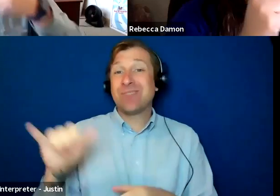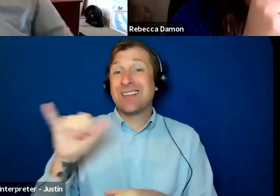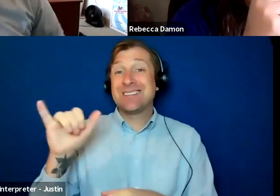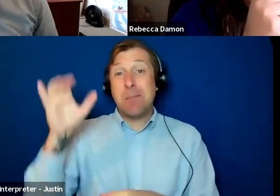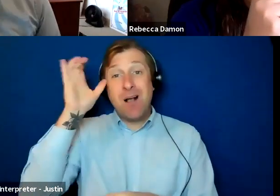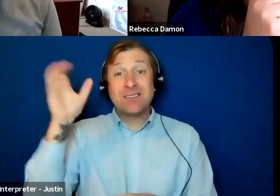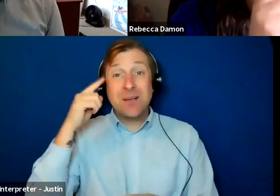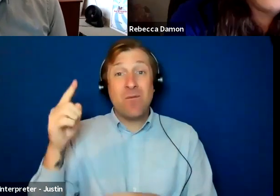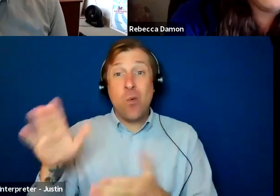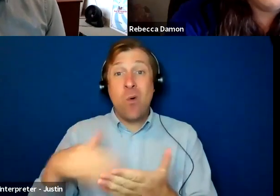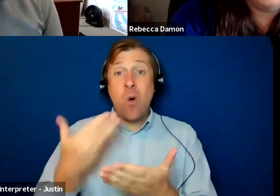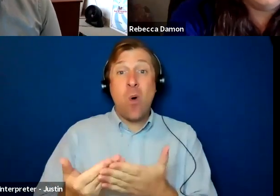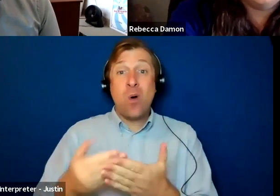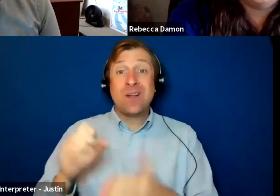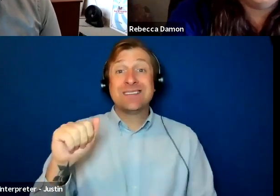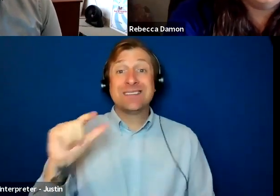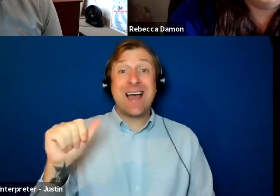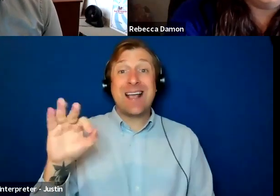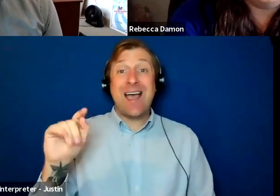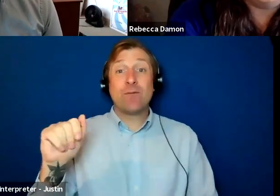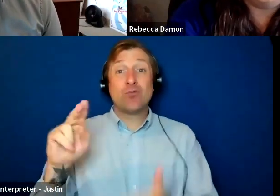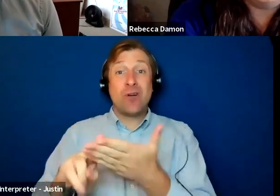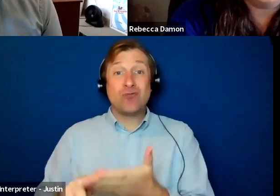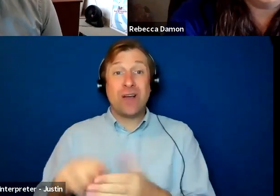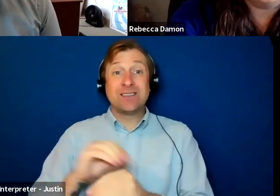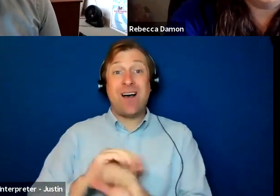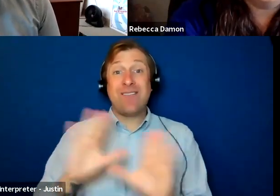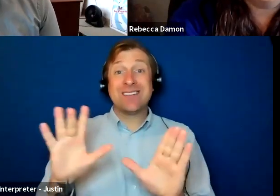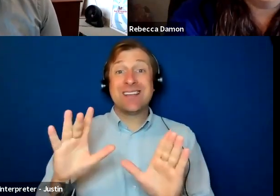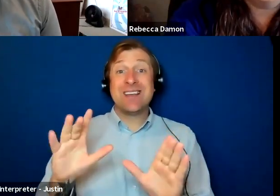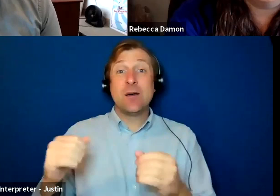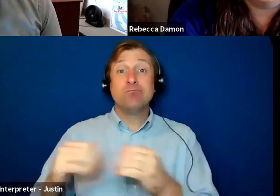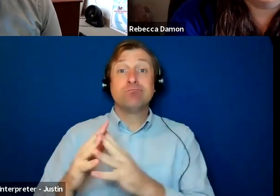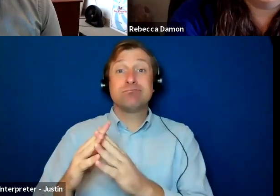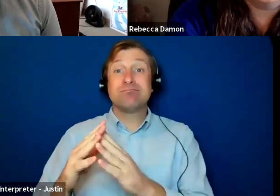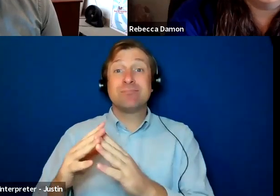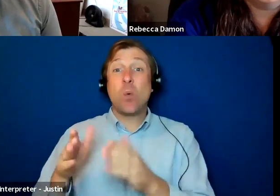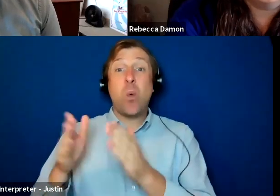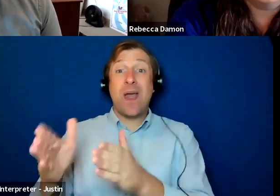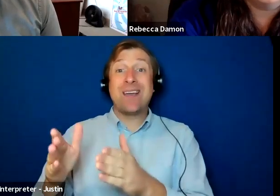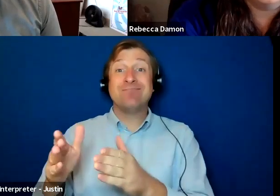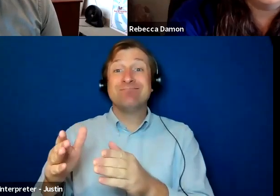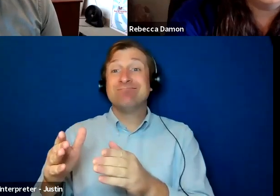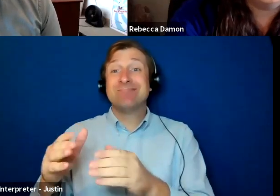to all SAG-AFTRA contracts. Obviously the implementation can differ because the circumstances might differ. So for example, you know,